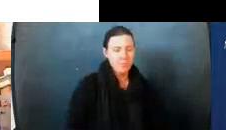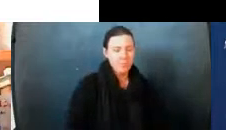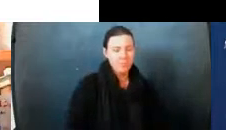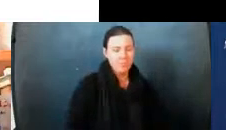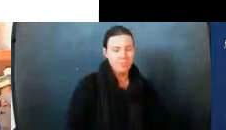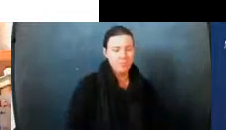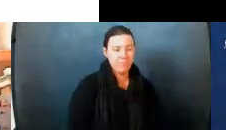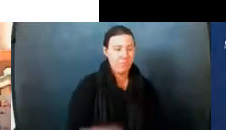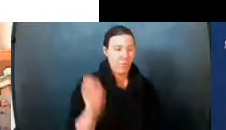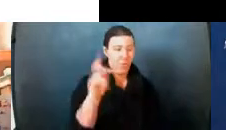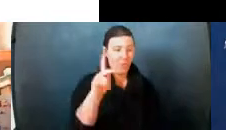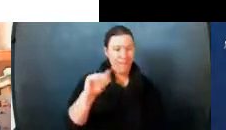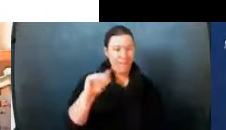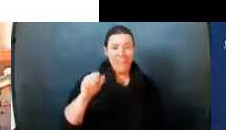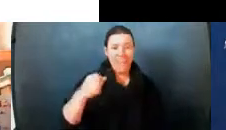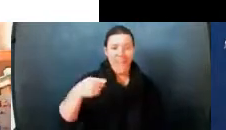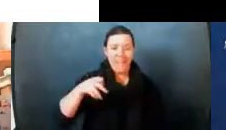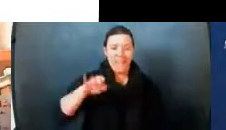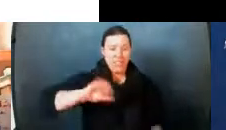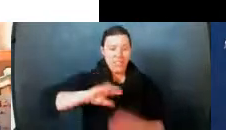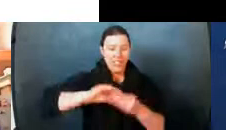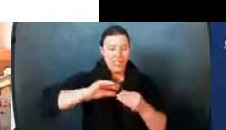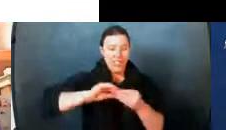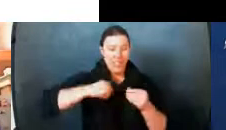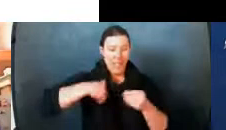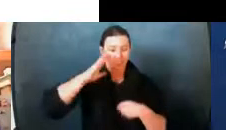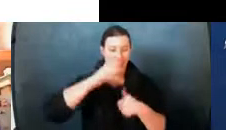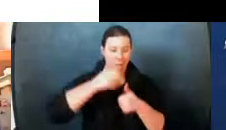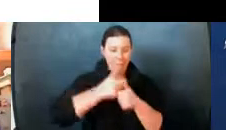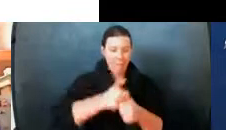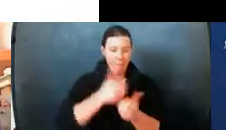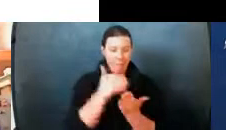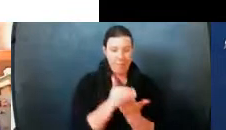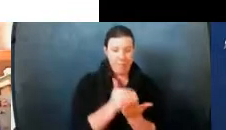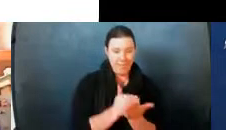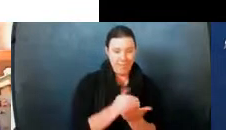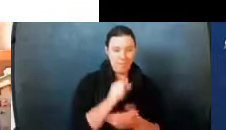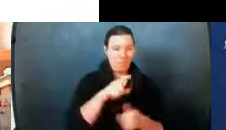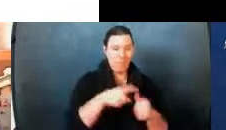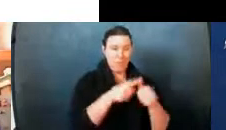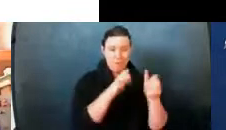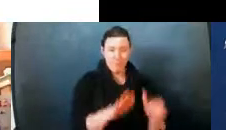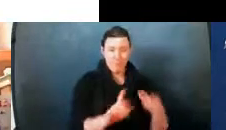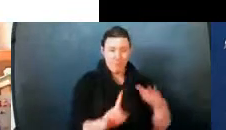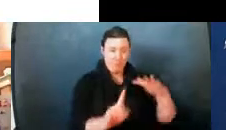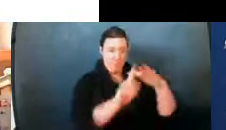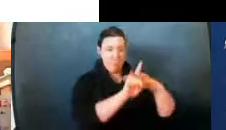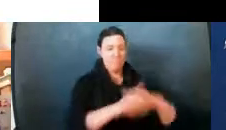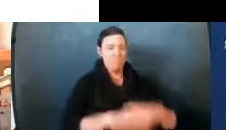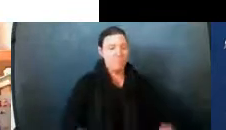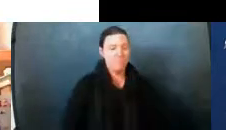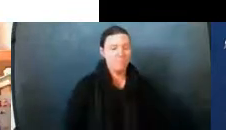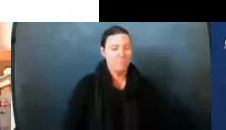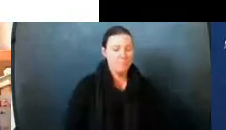Okay. I will just go through my list, and the first person that we will unmute is Danielle Jordan,